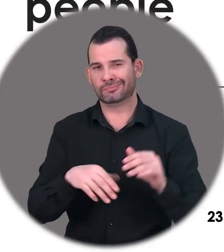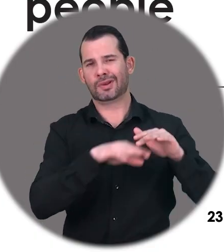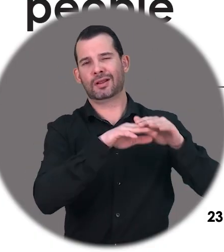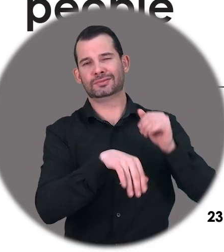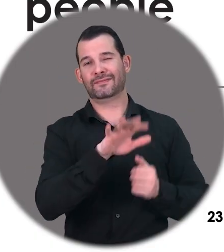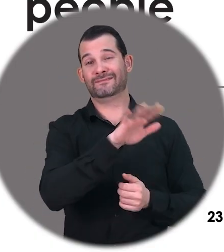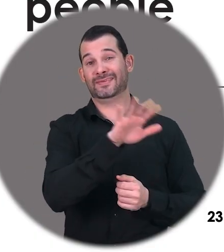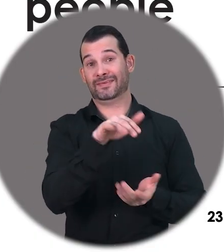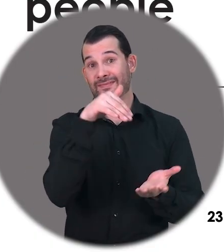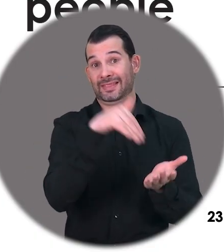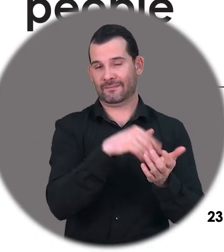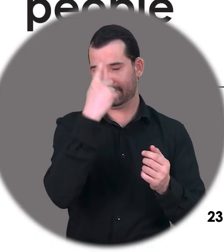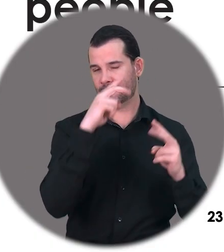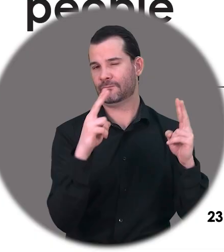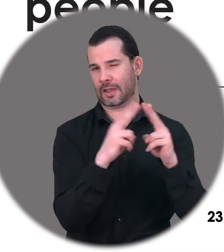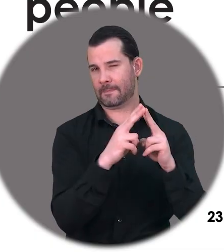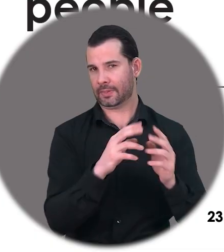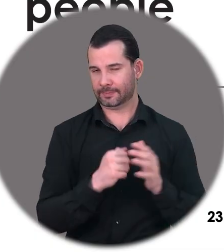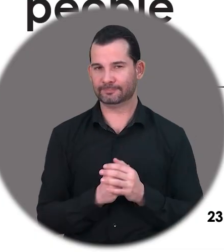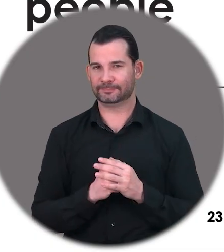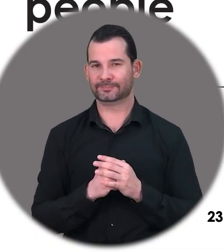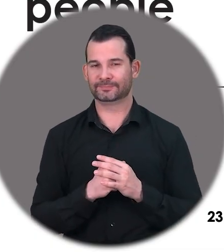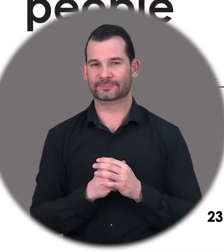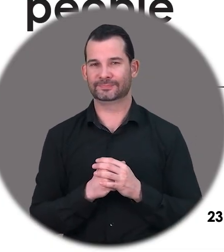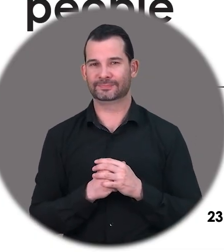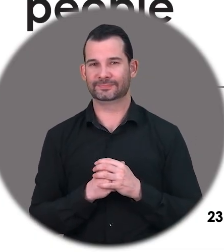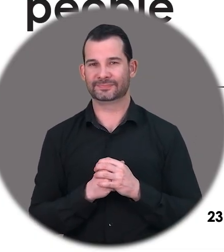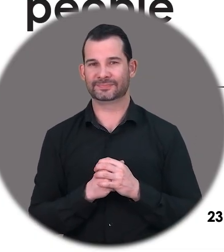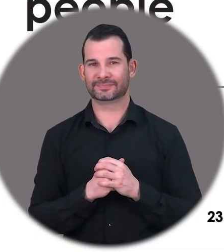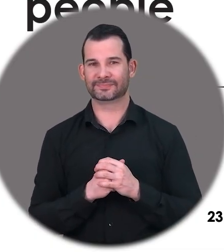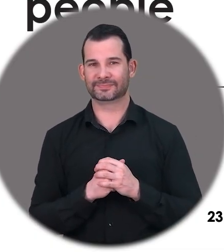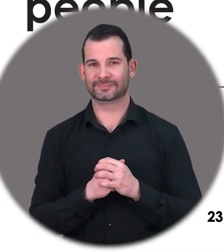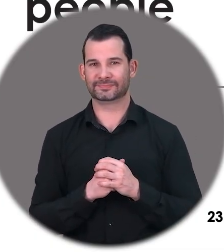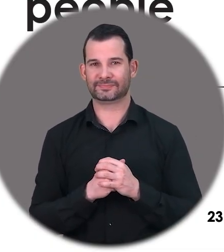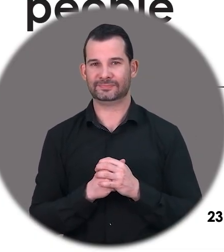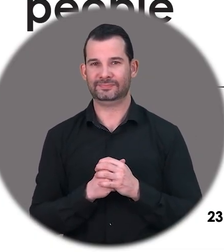for a single person and less than $55,000 for a couple.